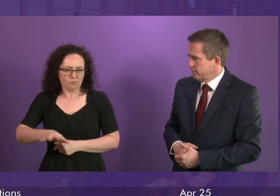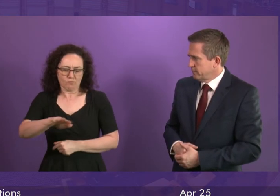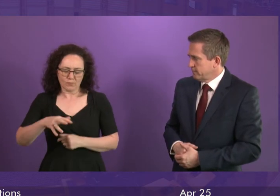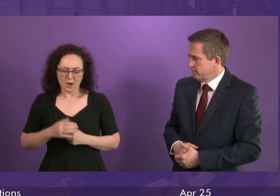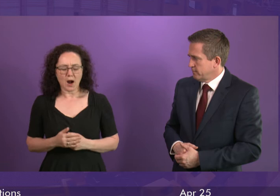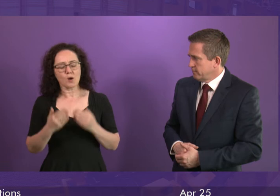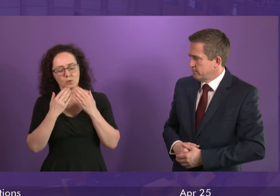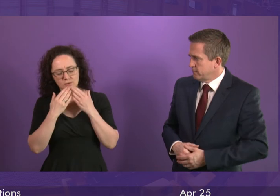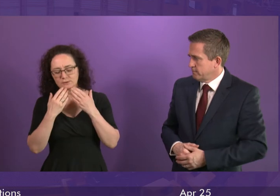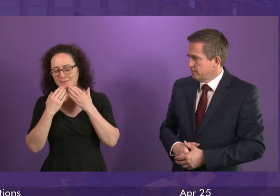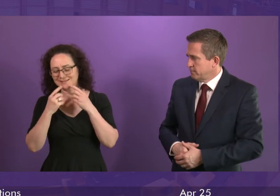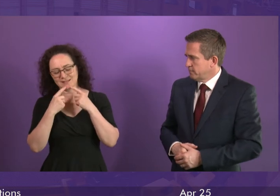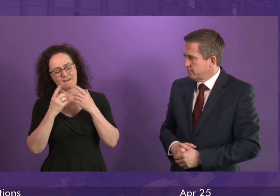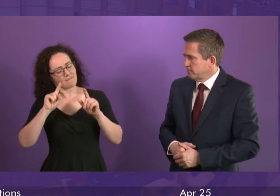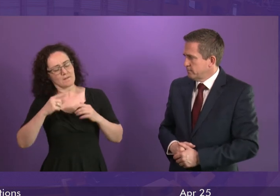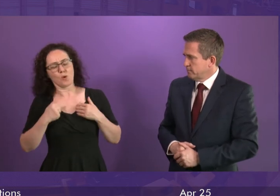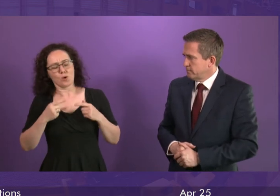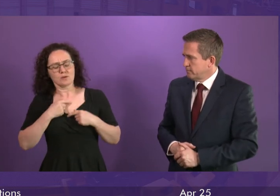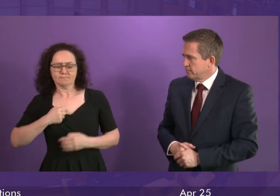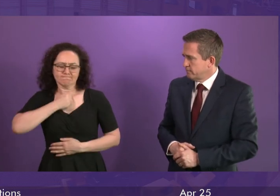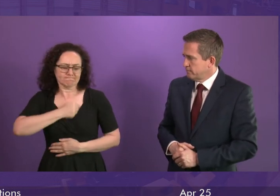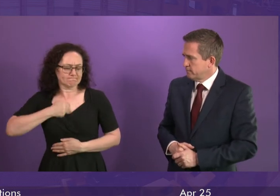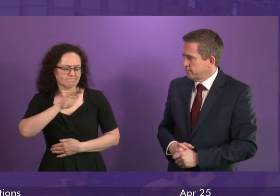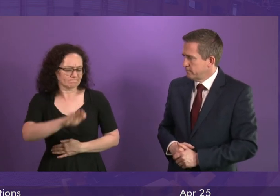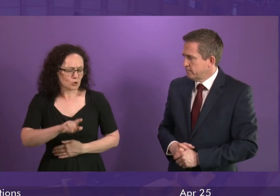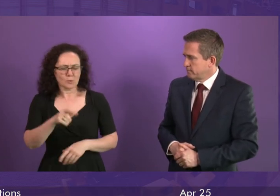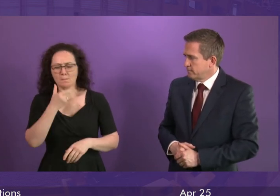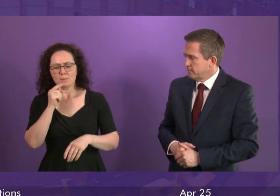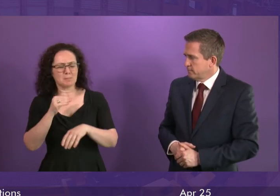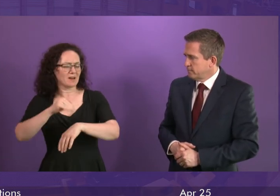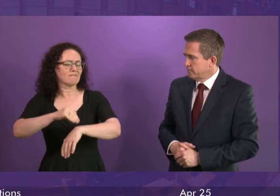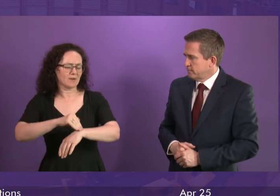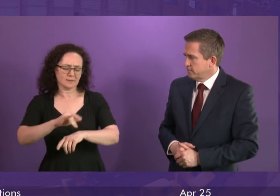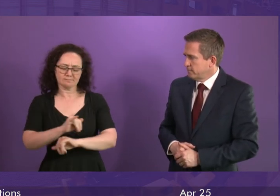I express my deepest condolences to all those affected and my whole-hearted support for